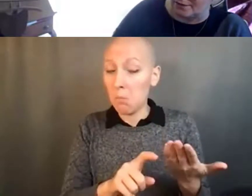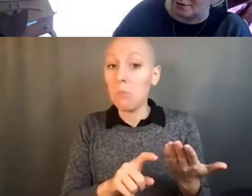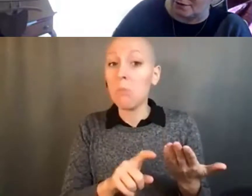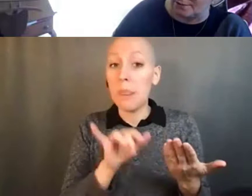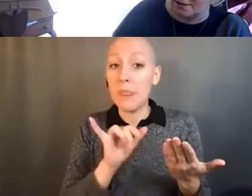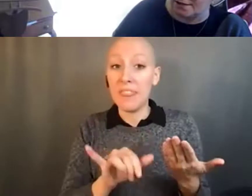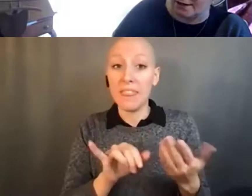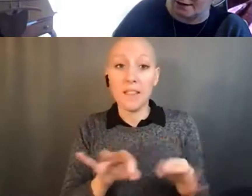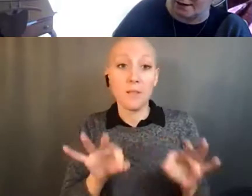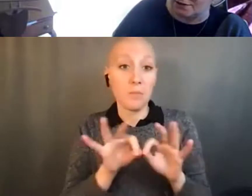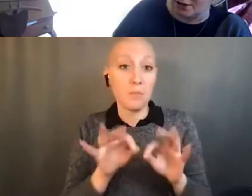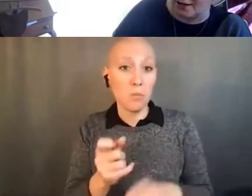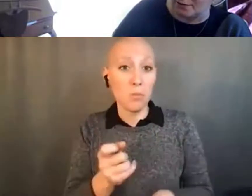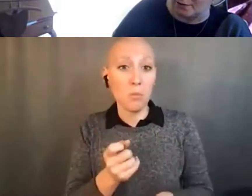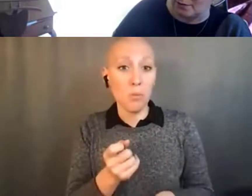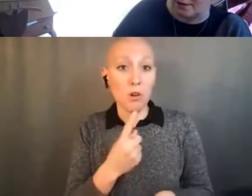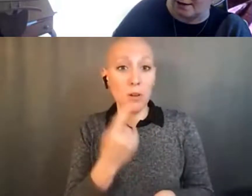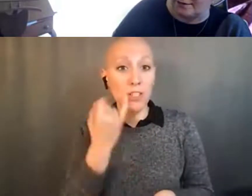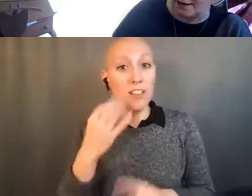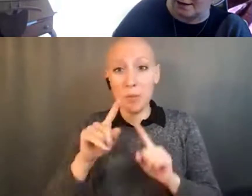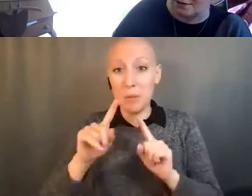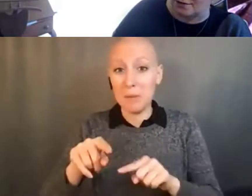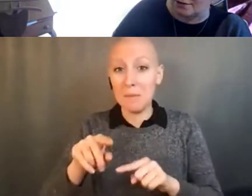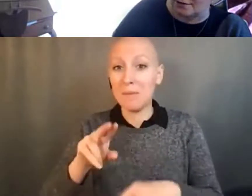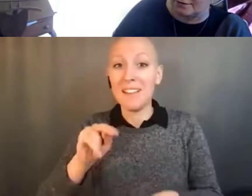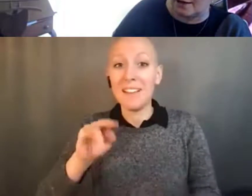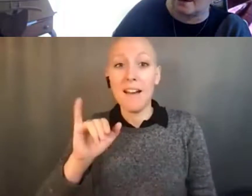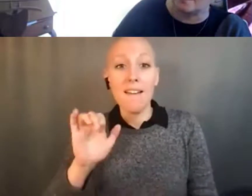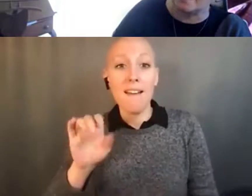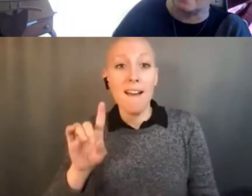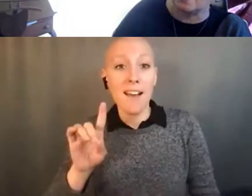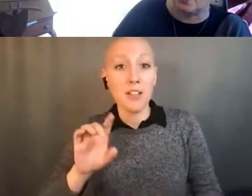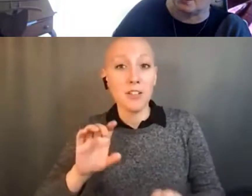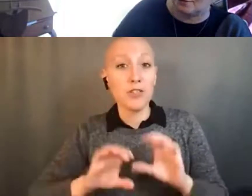if you come to the NIAID chat we will have an answer for that by tomorrow.